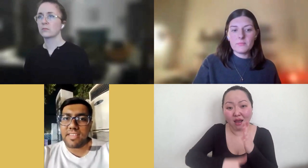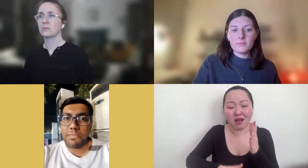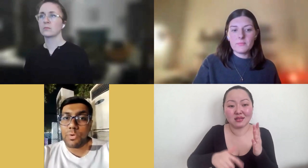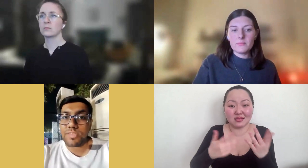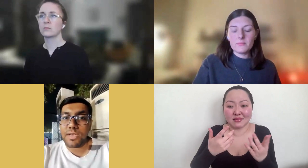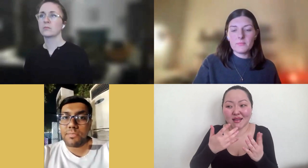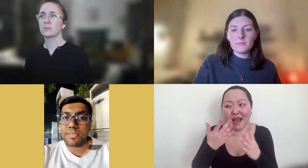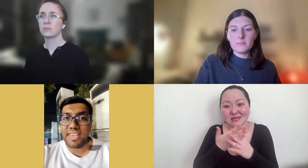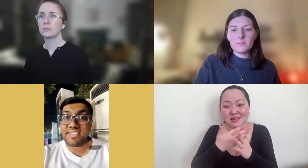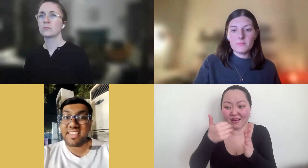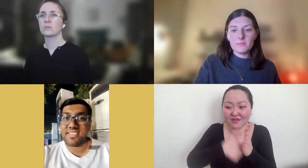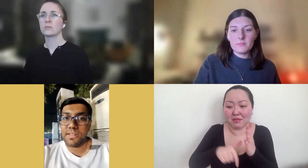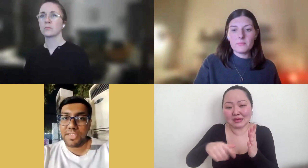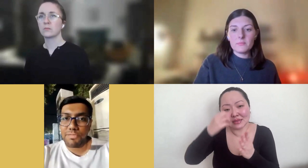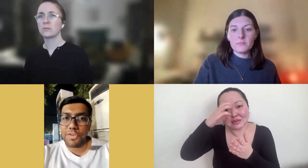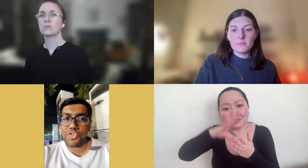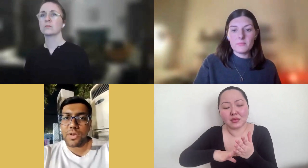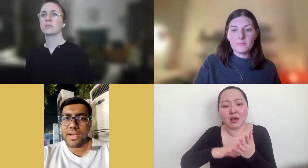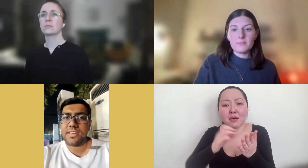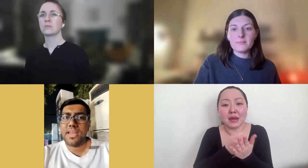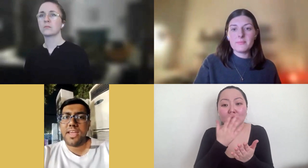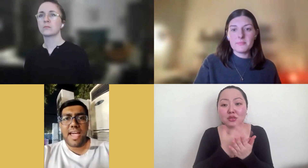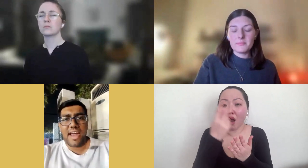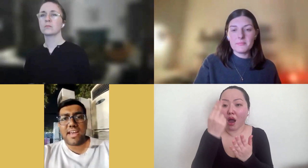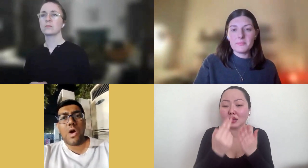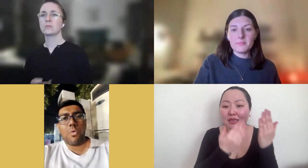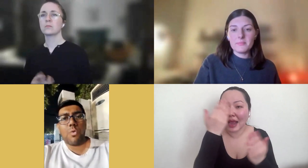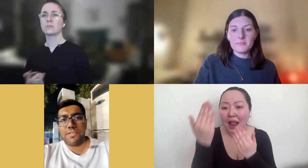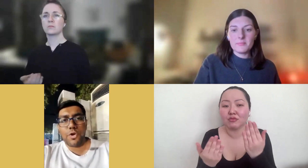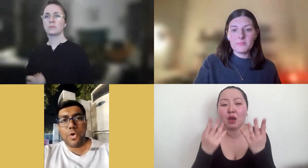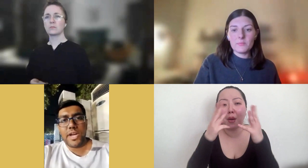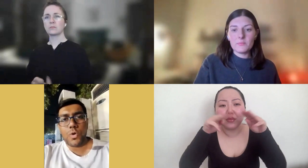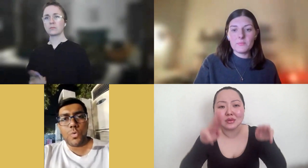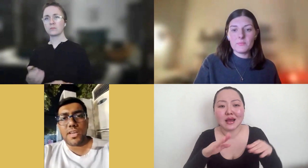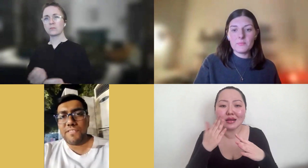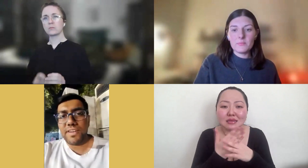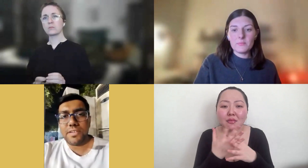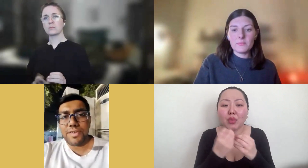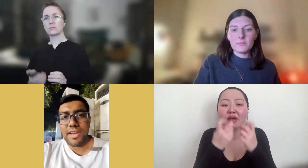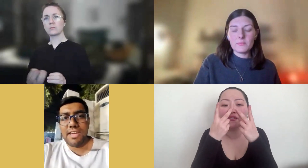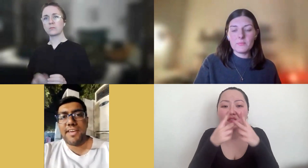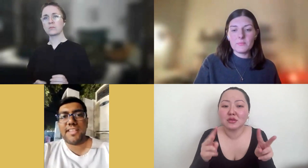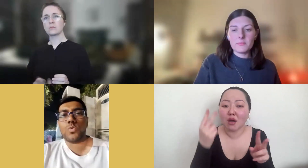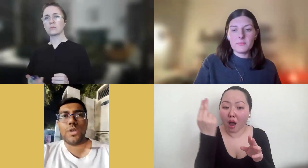galleries and museums accessible with visual art. And now it has grown into working with events,